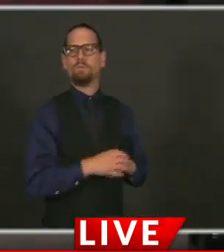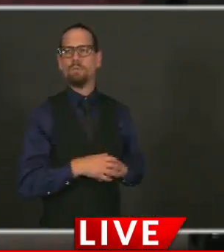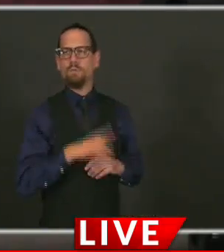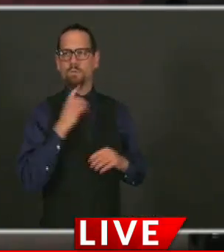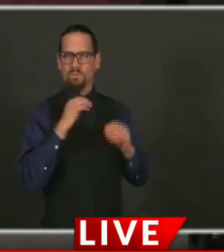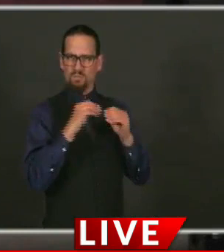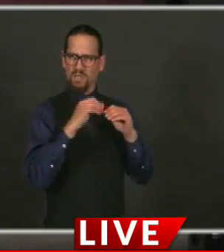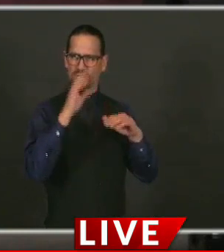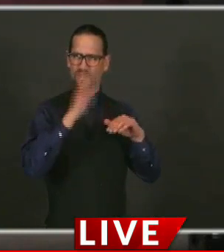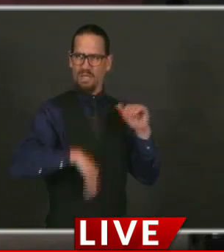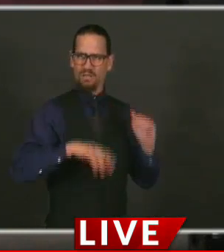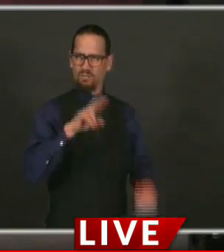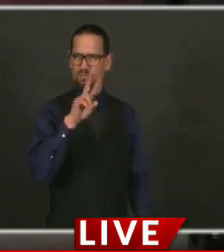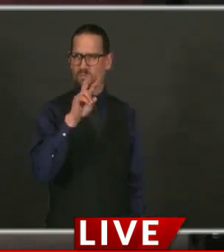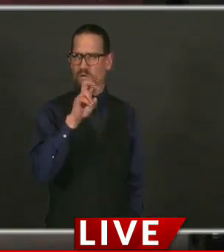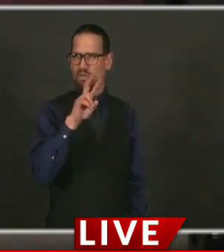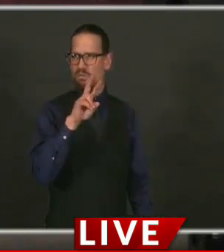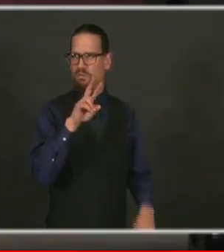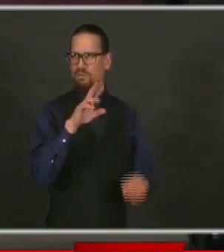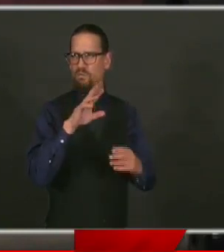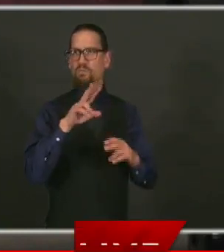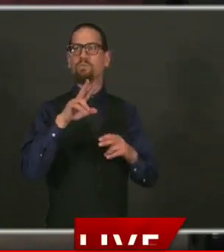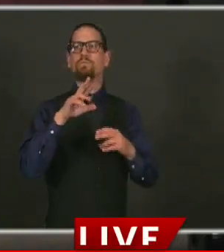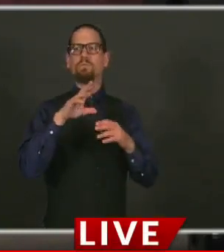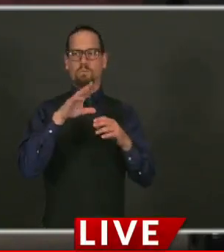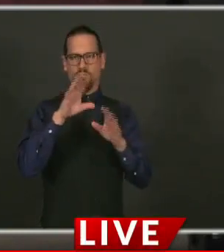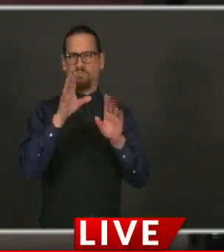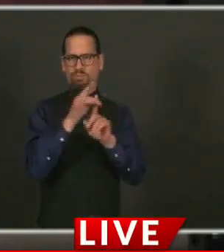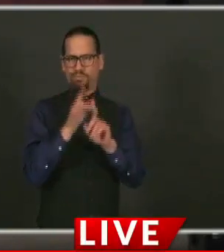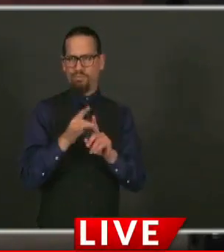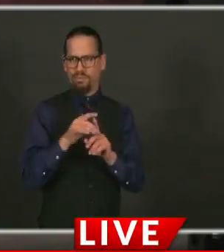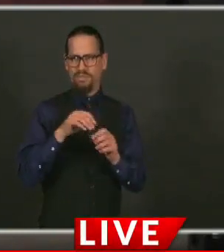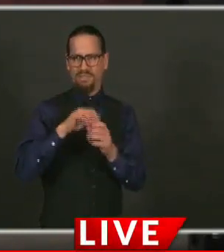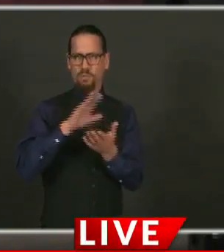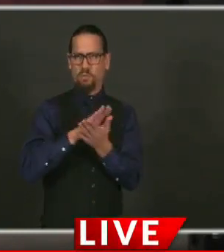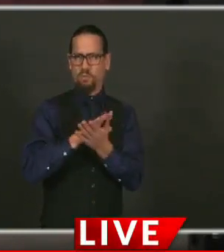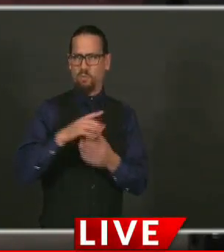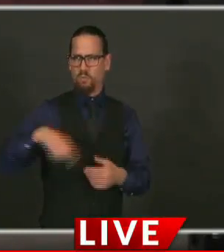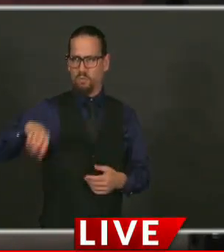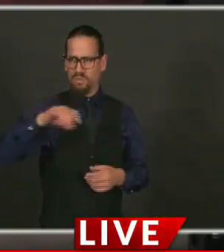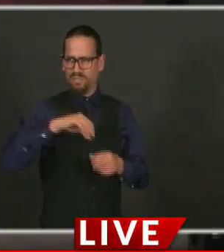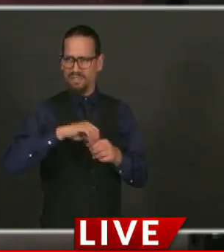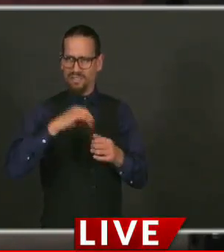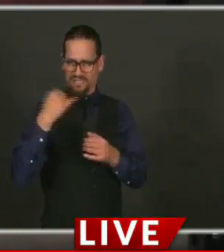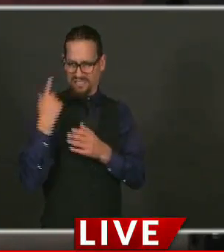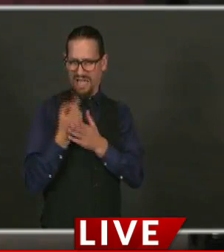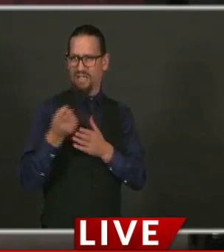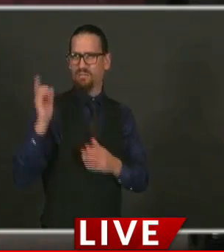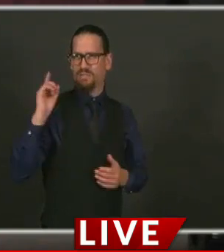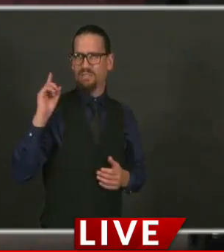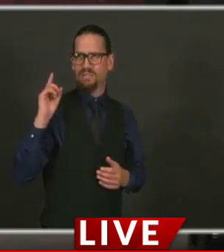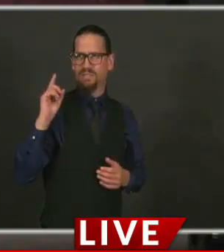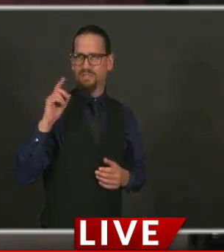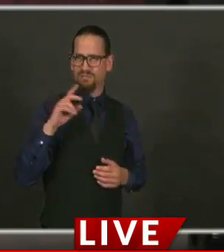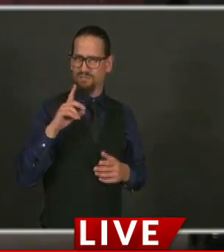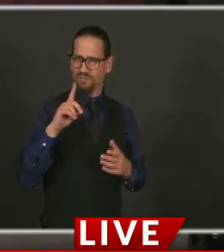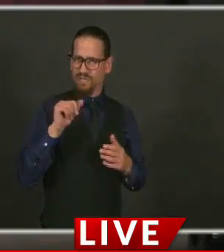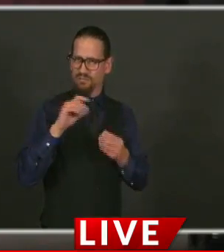WITH THE SCHOOLS IN TERMS OF SPREAD, THE LATEST NUMBERS SHOW 200 OVERALL CASES OF KIDS GOING